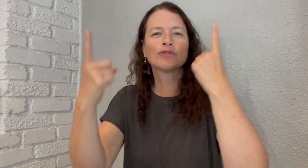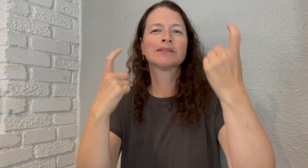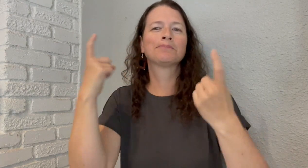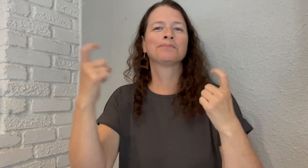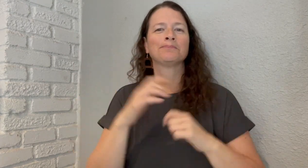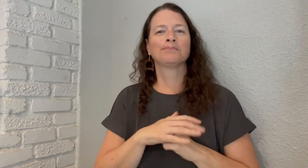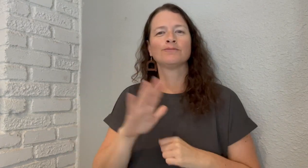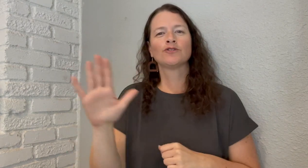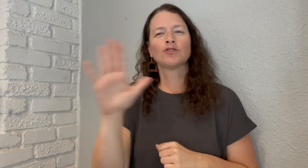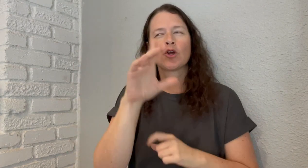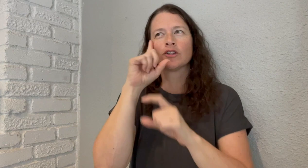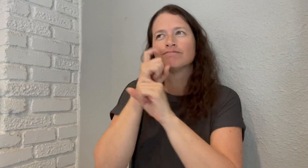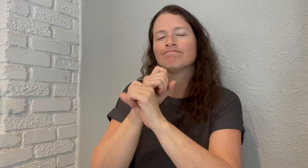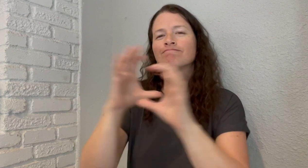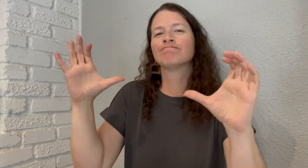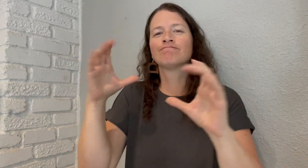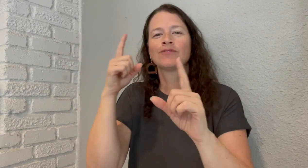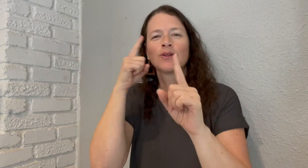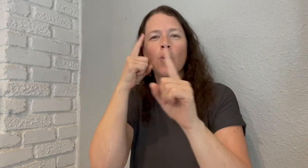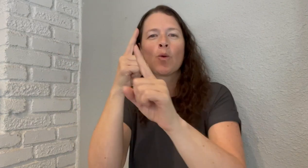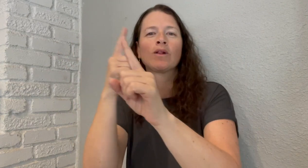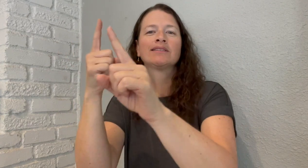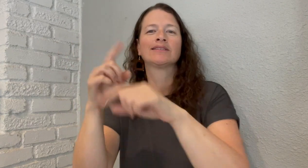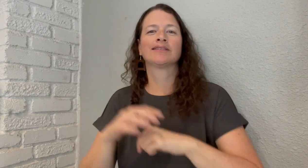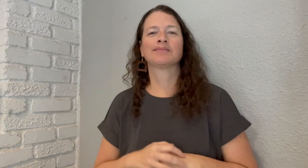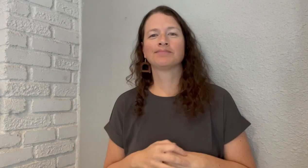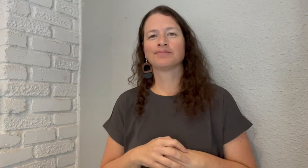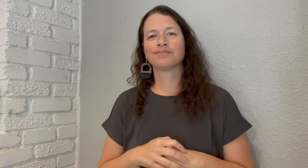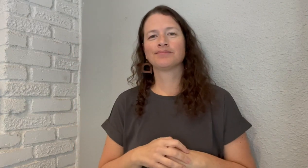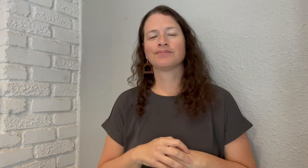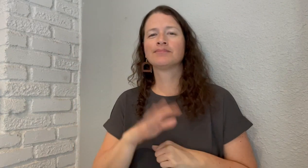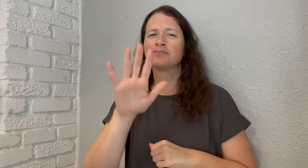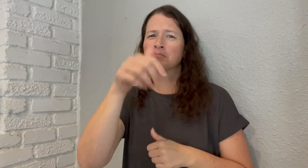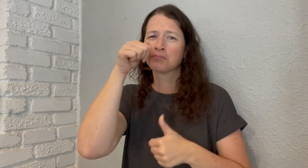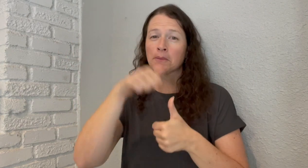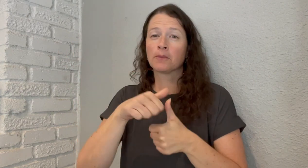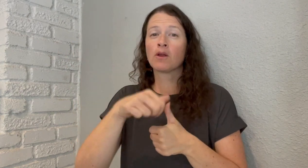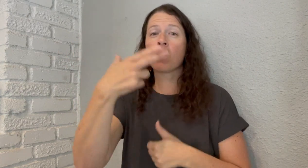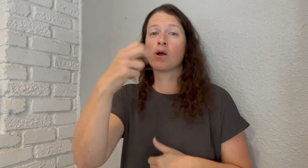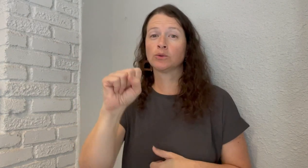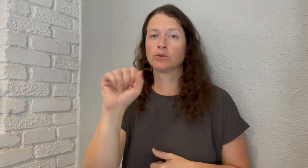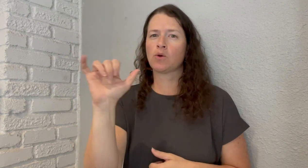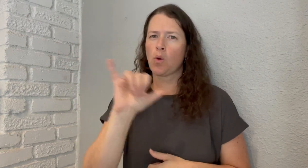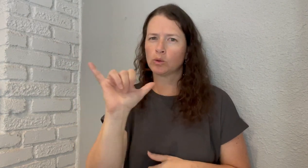so much passion, your dreams, your aspirations, your goals.